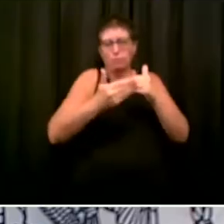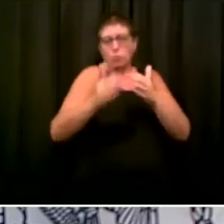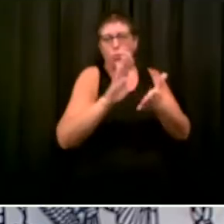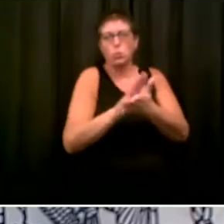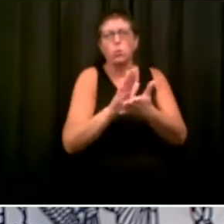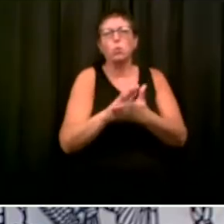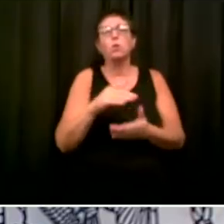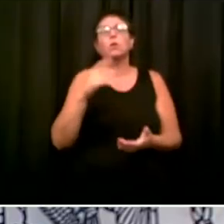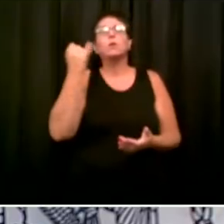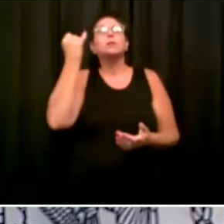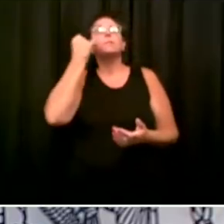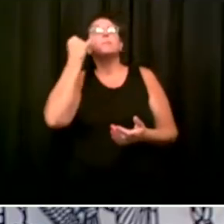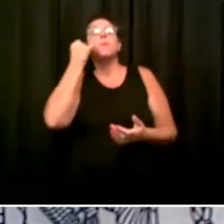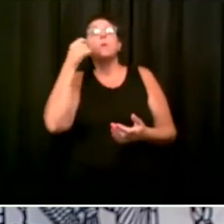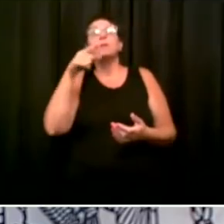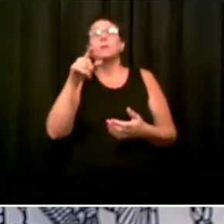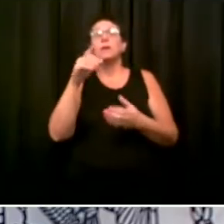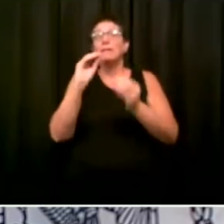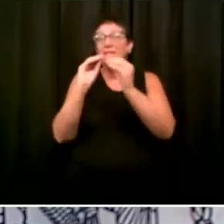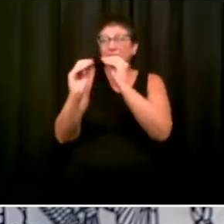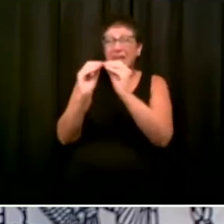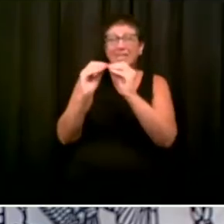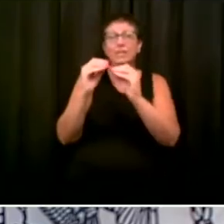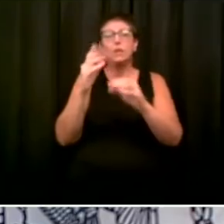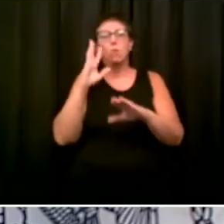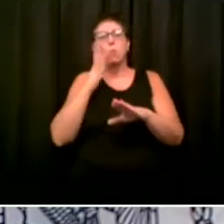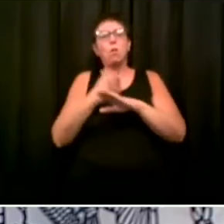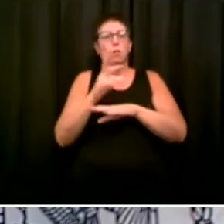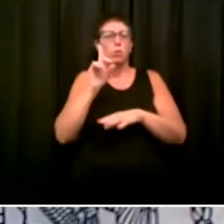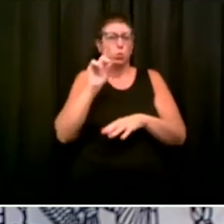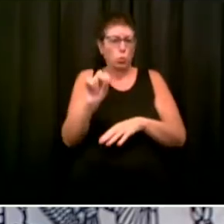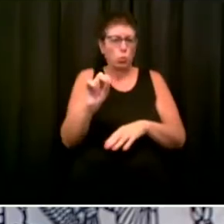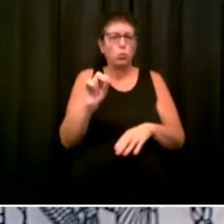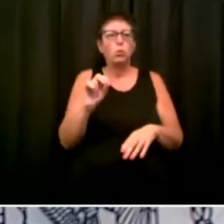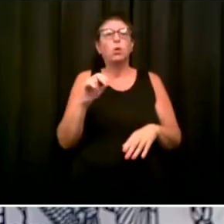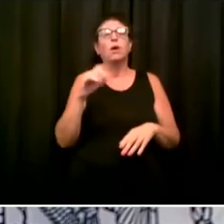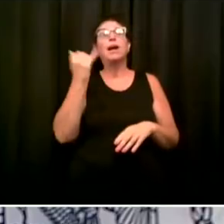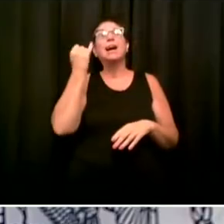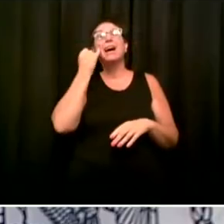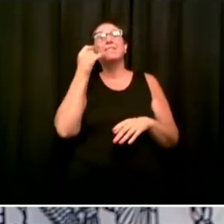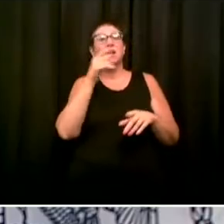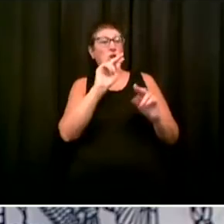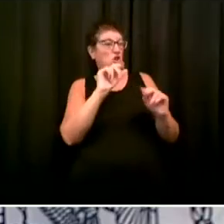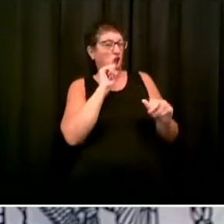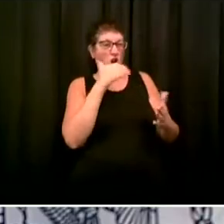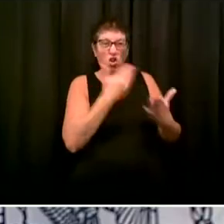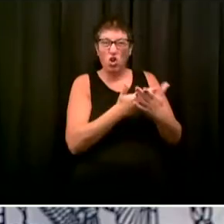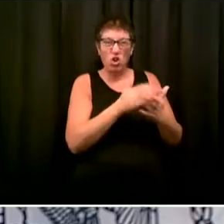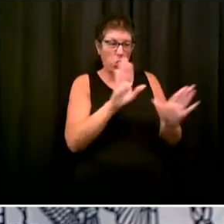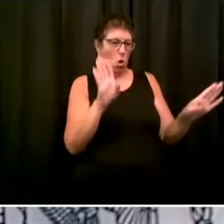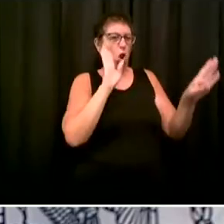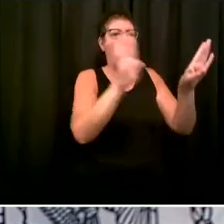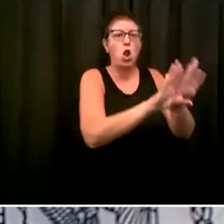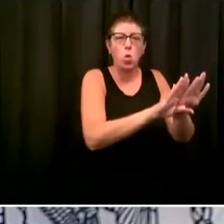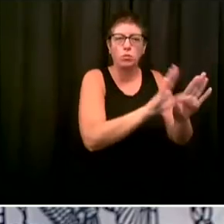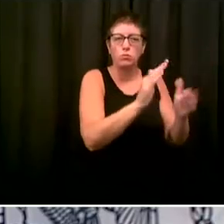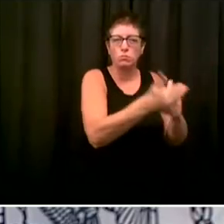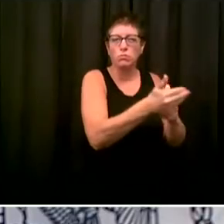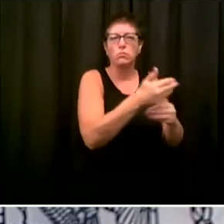EVERYTHING IS READY. IF ANYTHING NEEDS WORK IT WILL GET IT. IF ANYTHING ISN'T READY IT WILL BE HELD